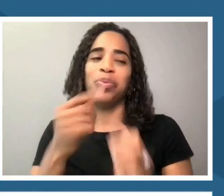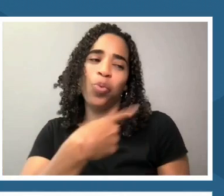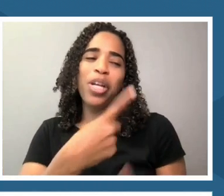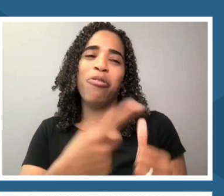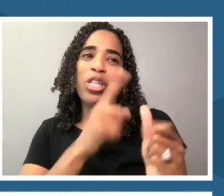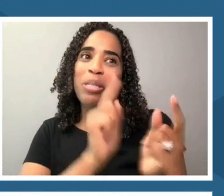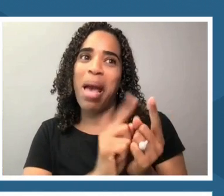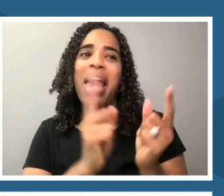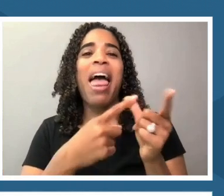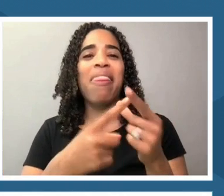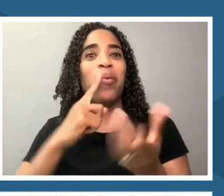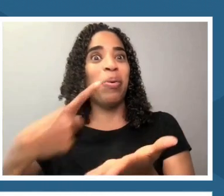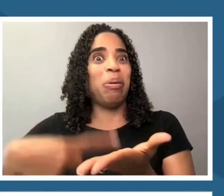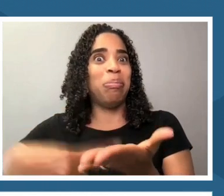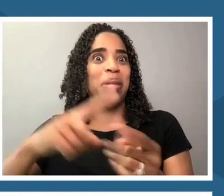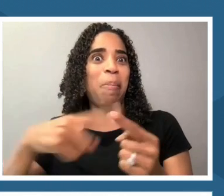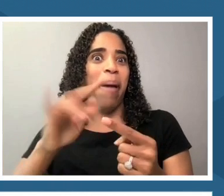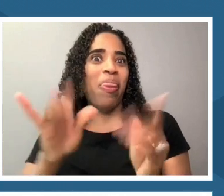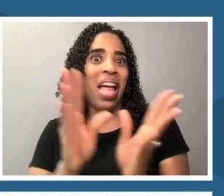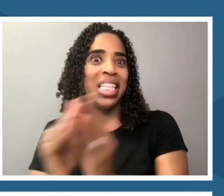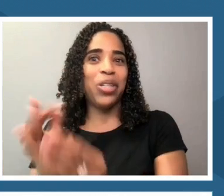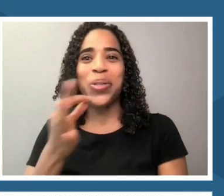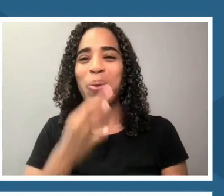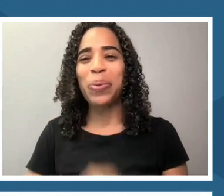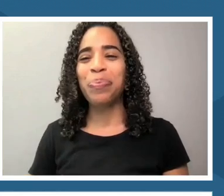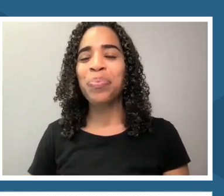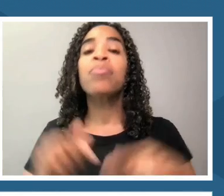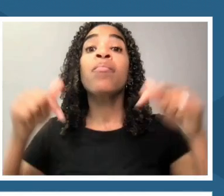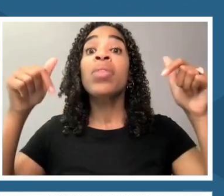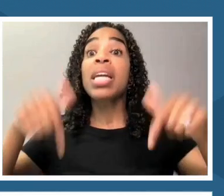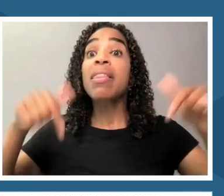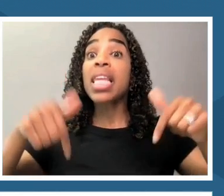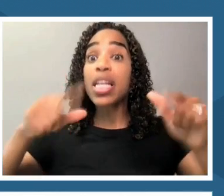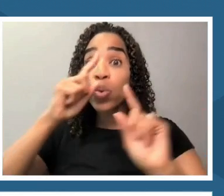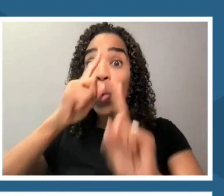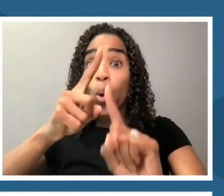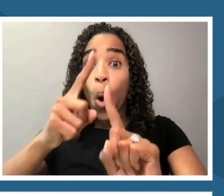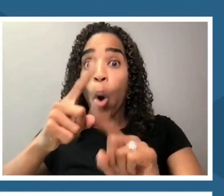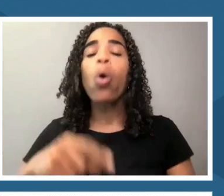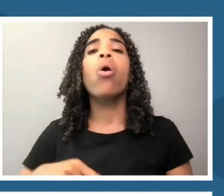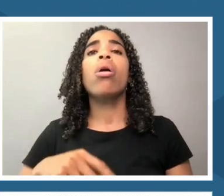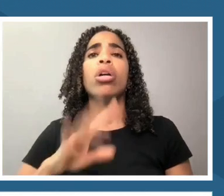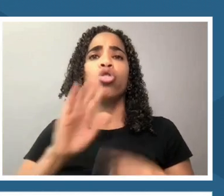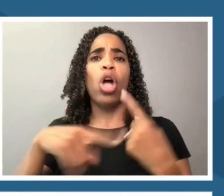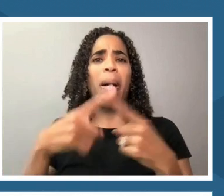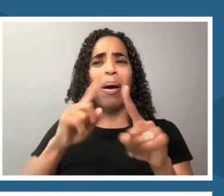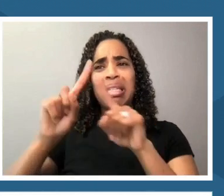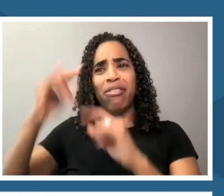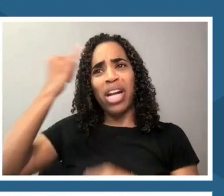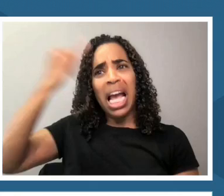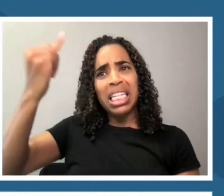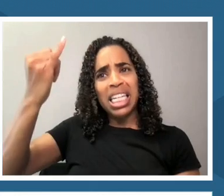about later on our session today aims to showcase why pedagogies of representation are